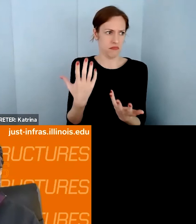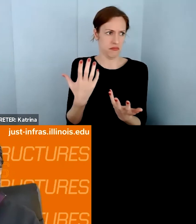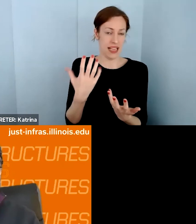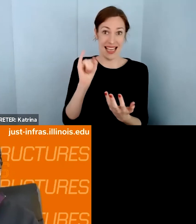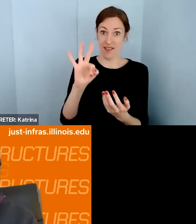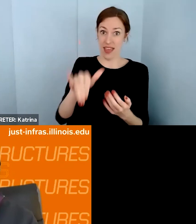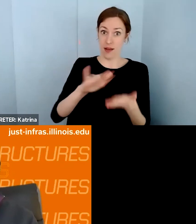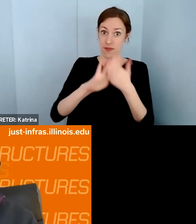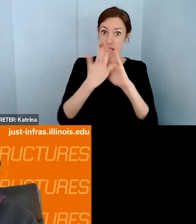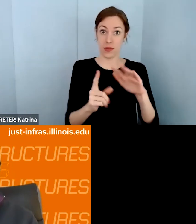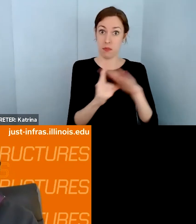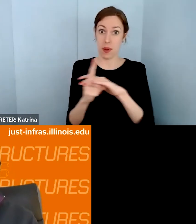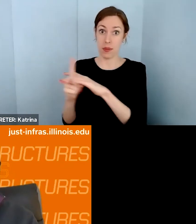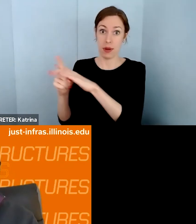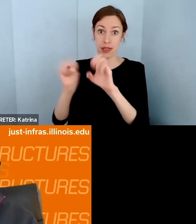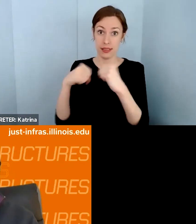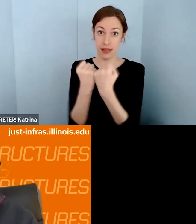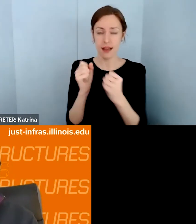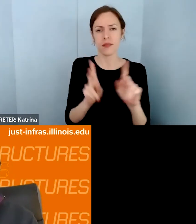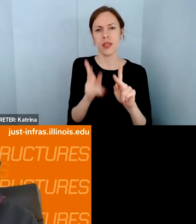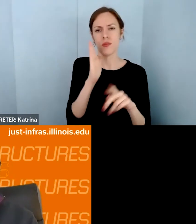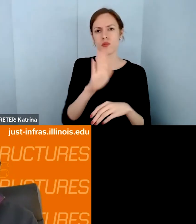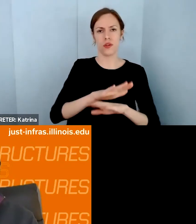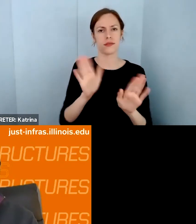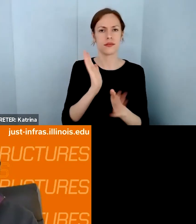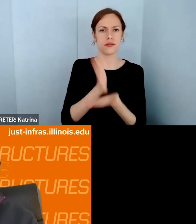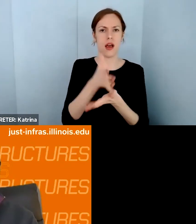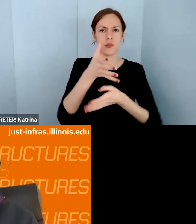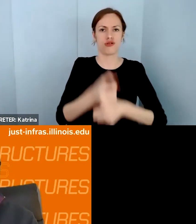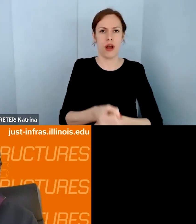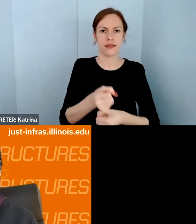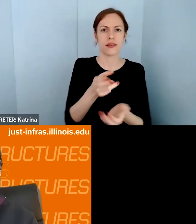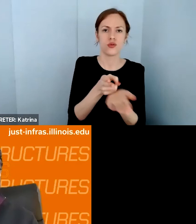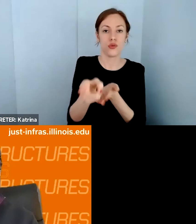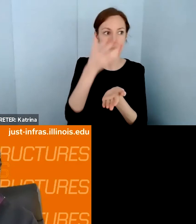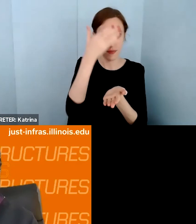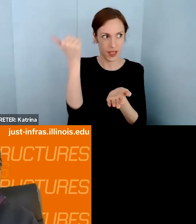I'd imagine people would stop trusting all apparent proof, since anything could be faked.